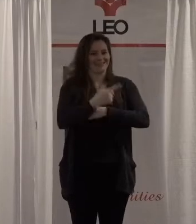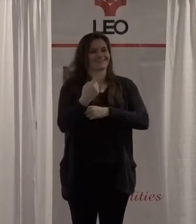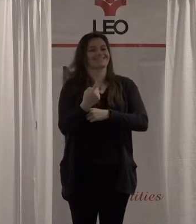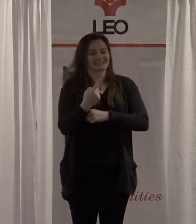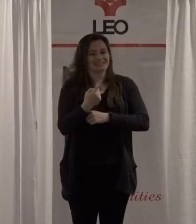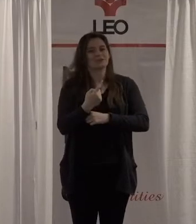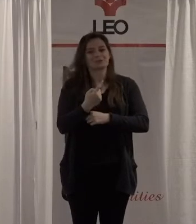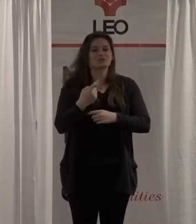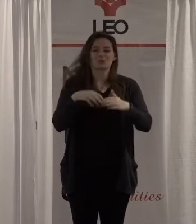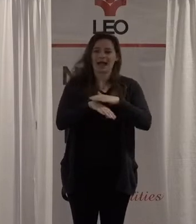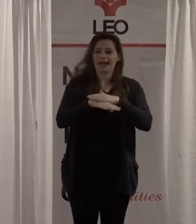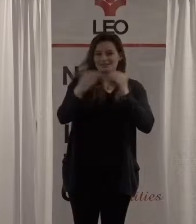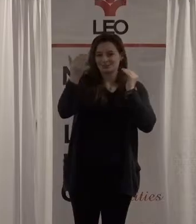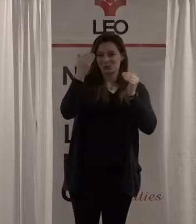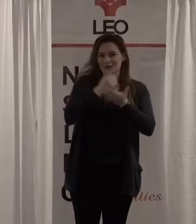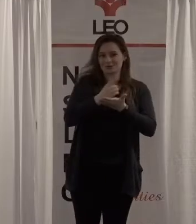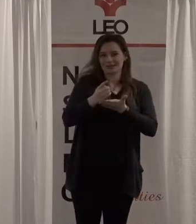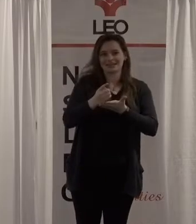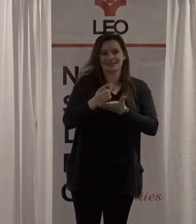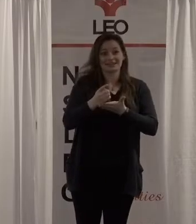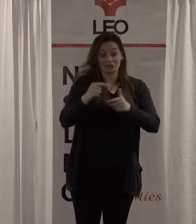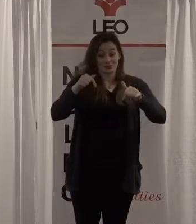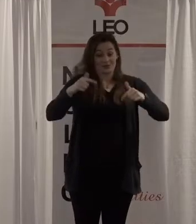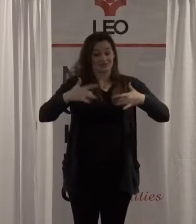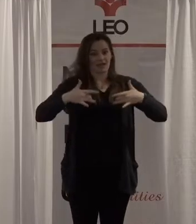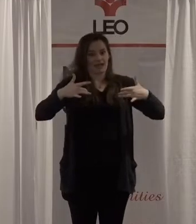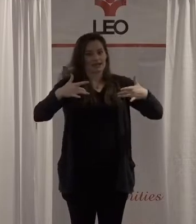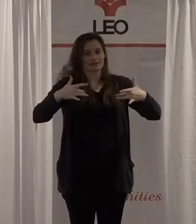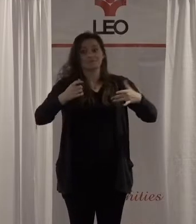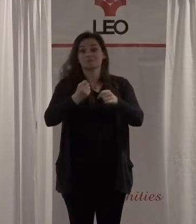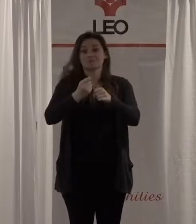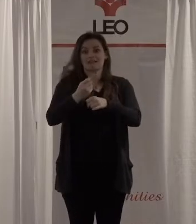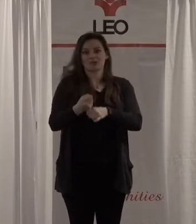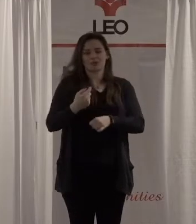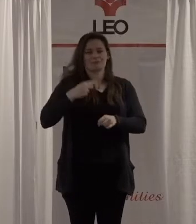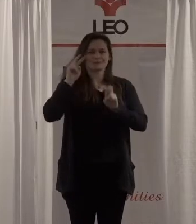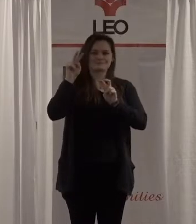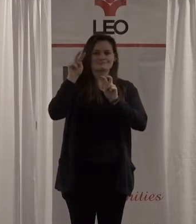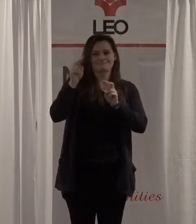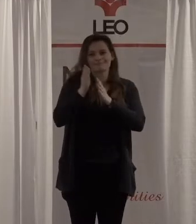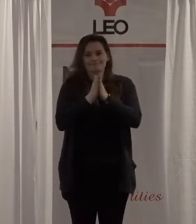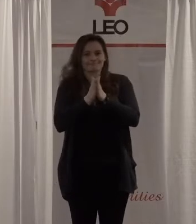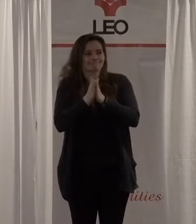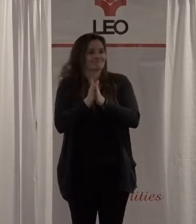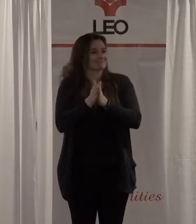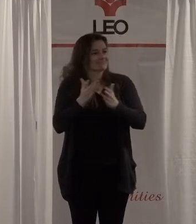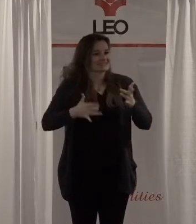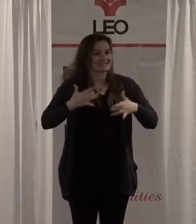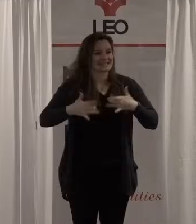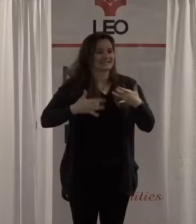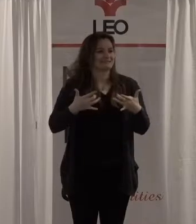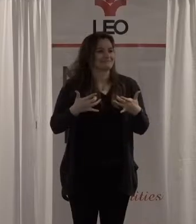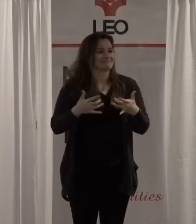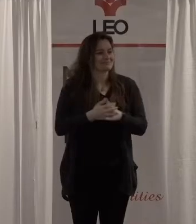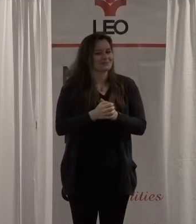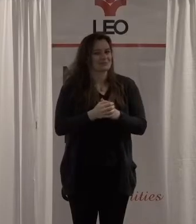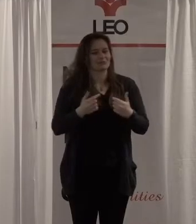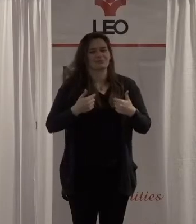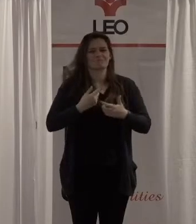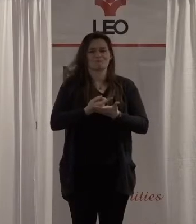THIS IS AN EVENT I LOOK FORWARD TO MYSELF EACH AND EVERY YEAR AND VERY HONORED AND PRIVILEGED TO JOIN ALL OF YOU.